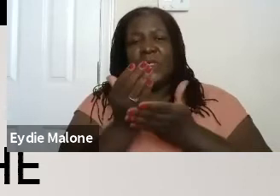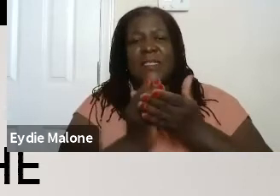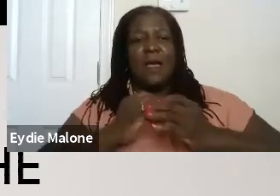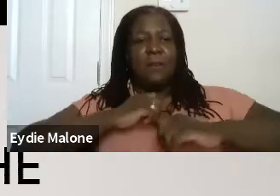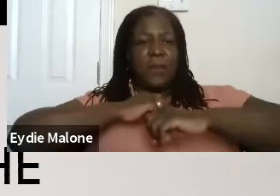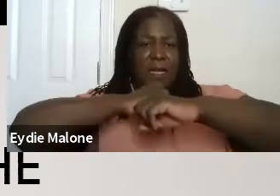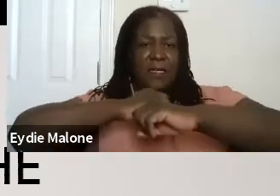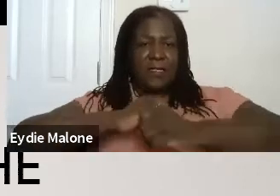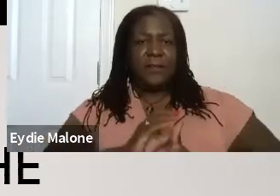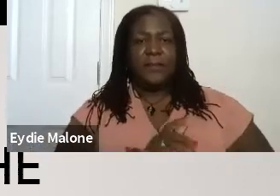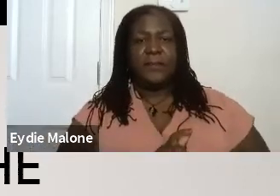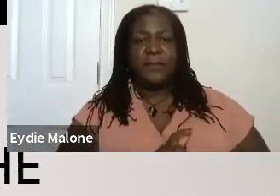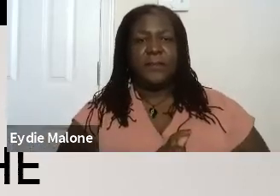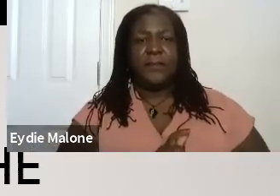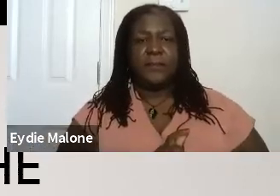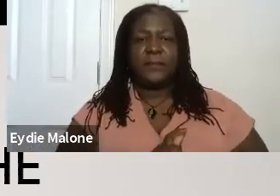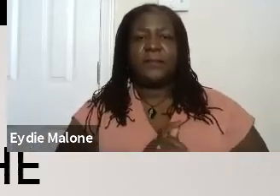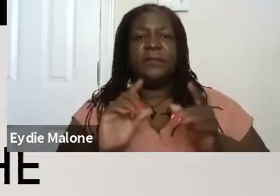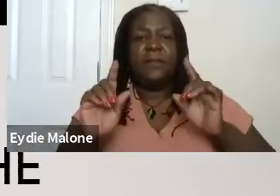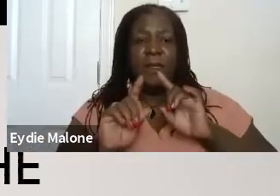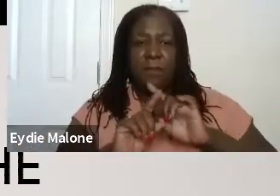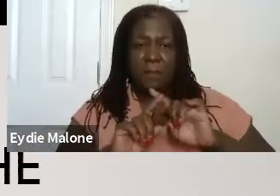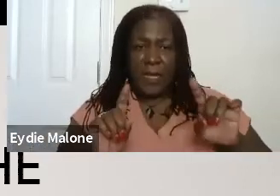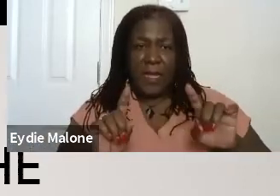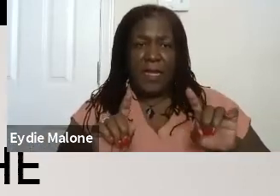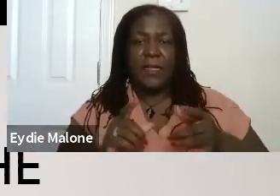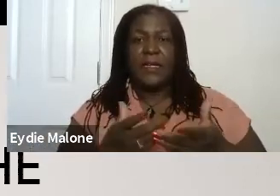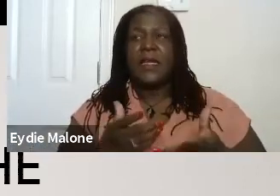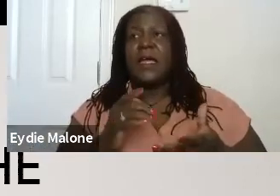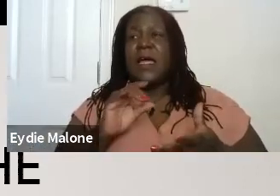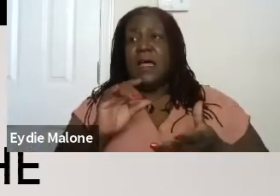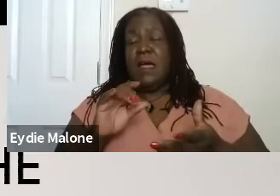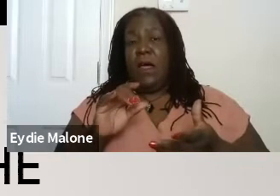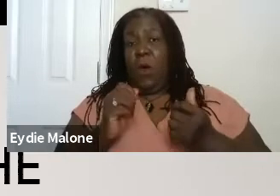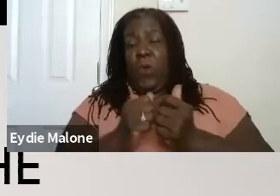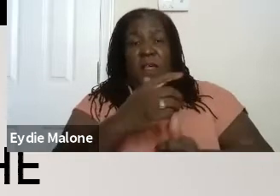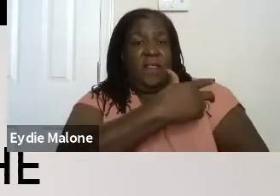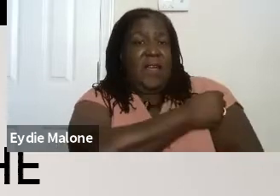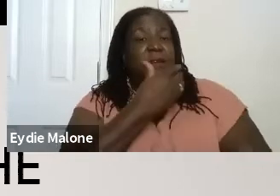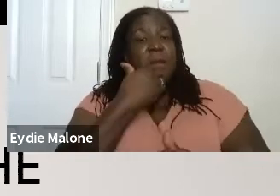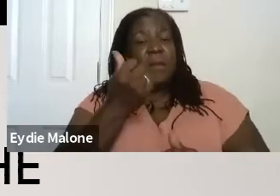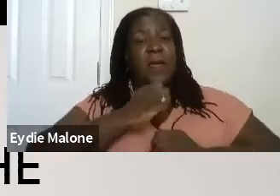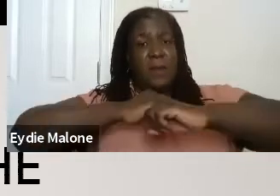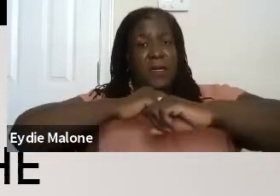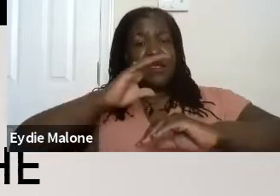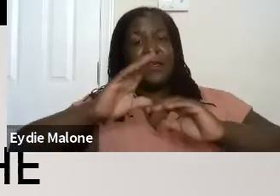is better protection than the infection itself. And probably lasts for a longer time. Although